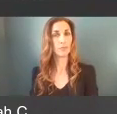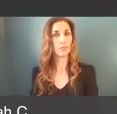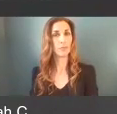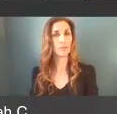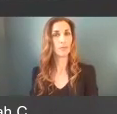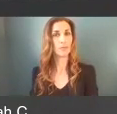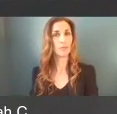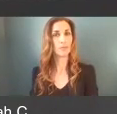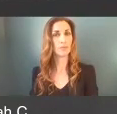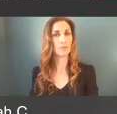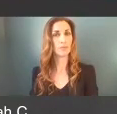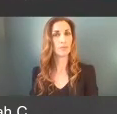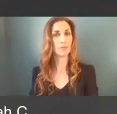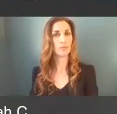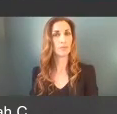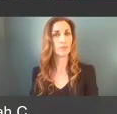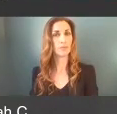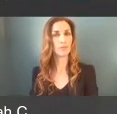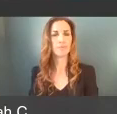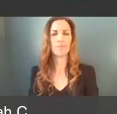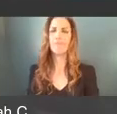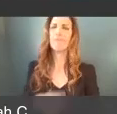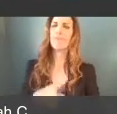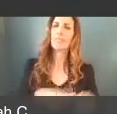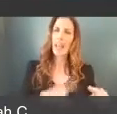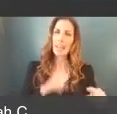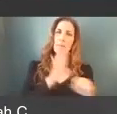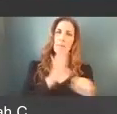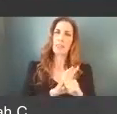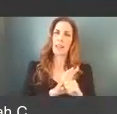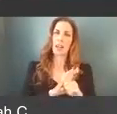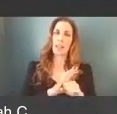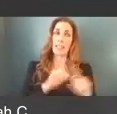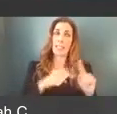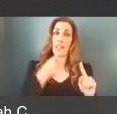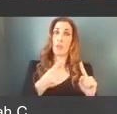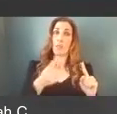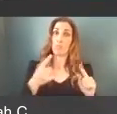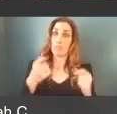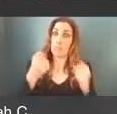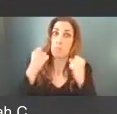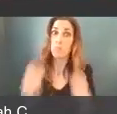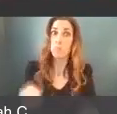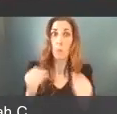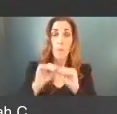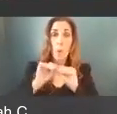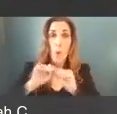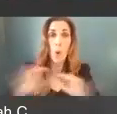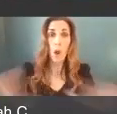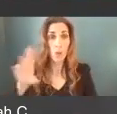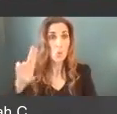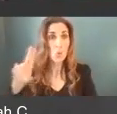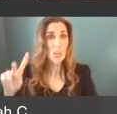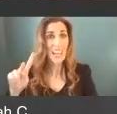[Commissioner Arkoosh] I can't tell you if it's the predominant variety because there's not enough genomic sequencing